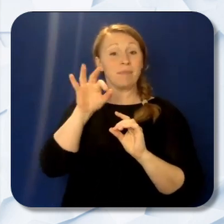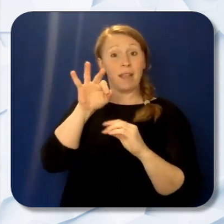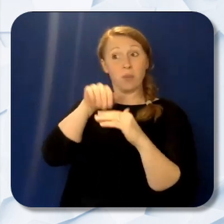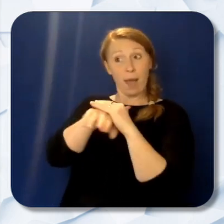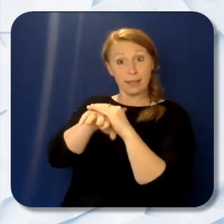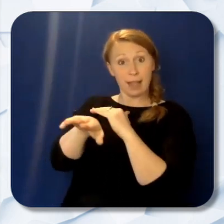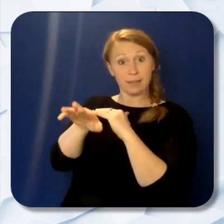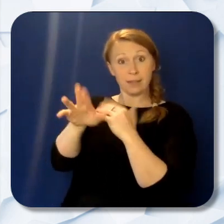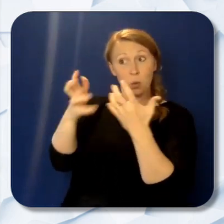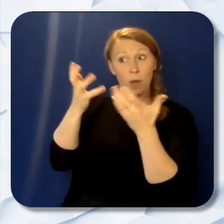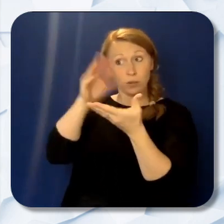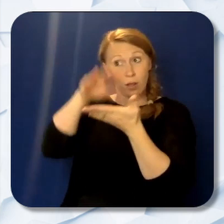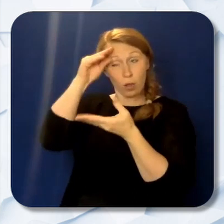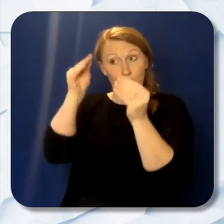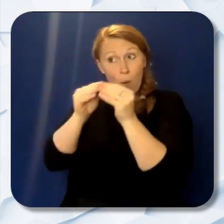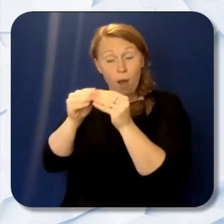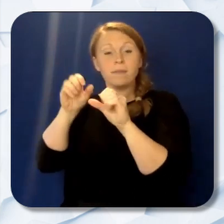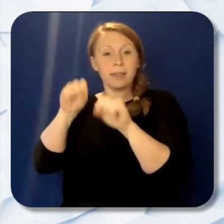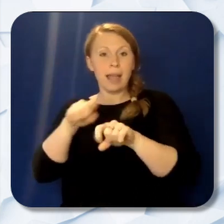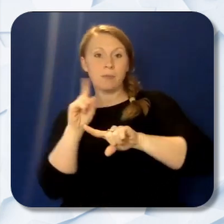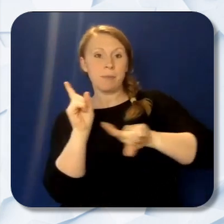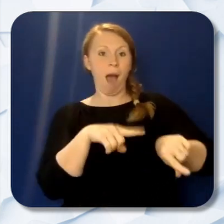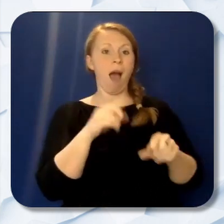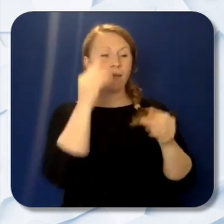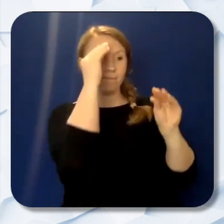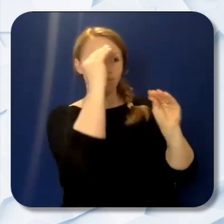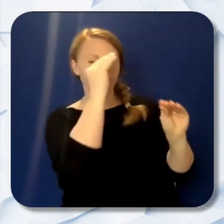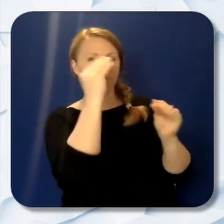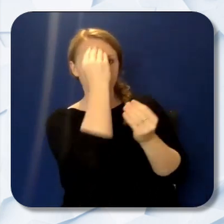become school based uh mental health condition. Um, and so there are many ways that we're working